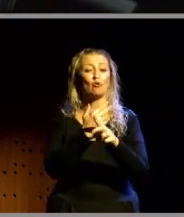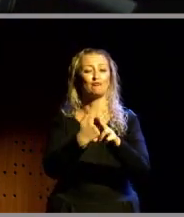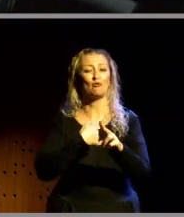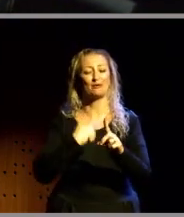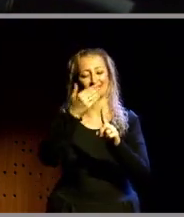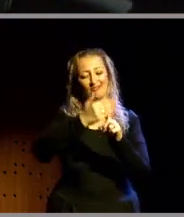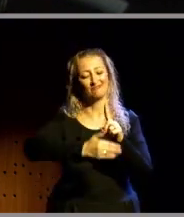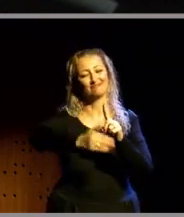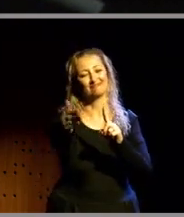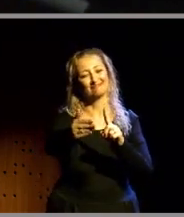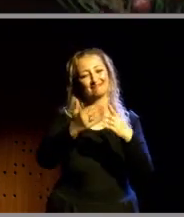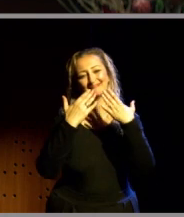Thank you.